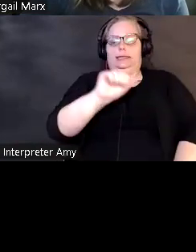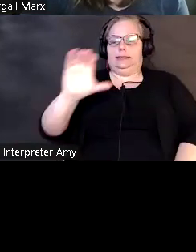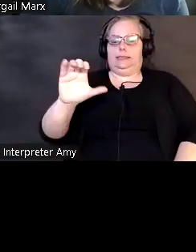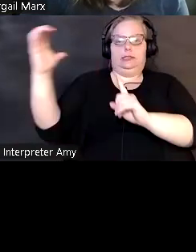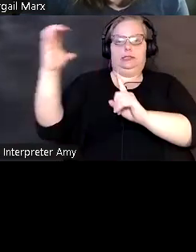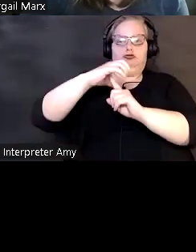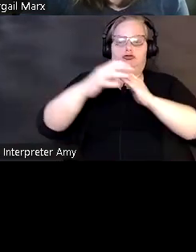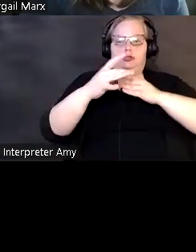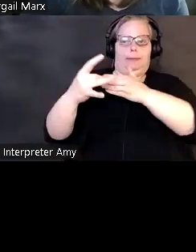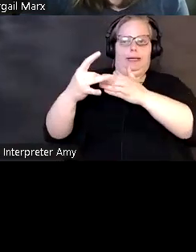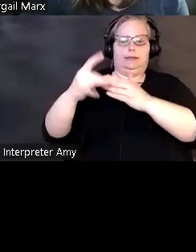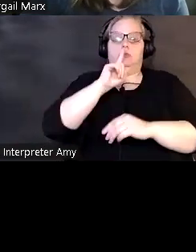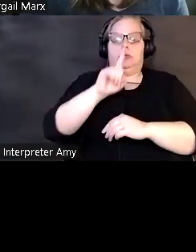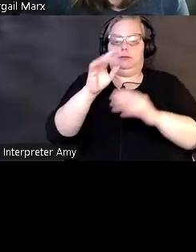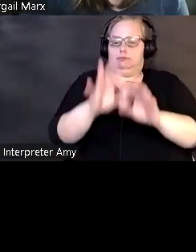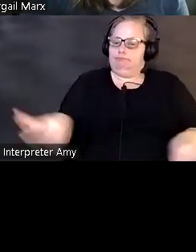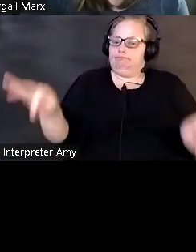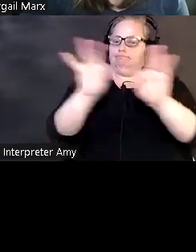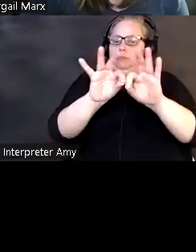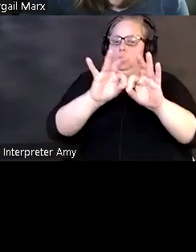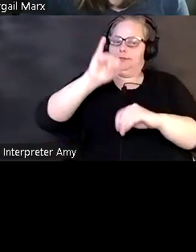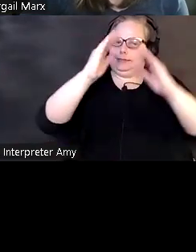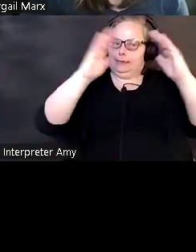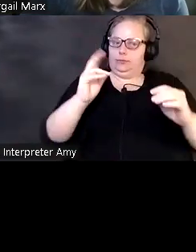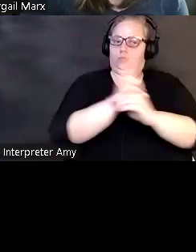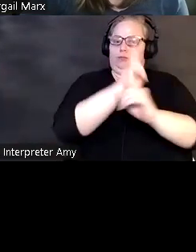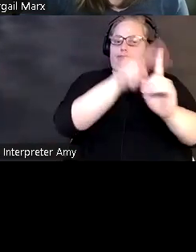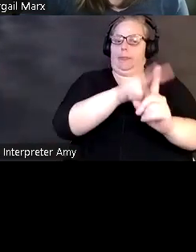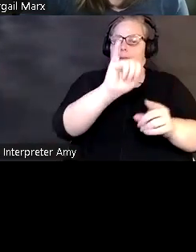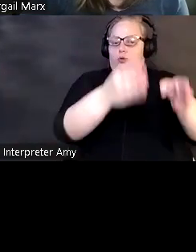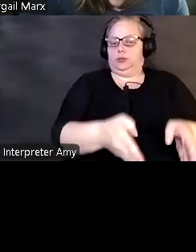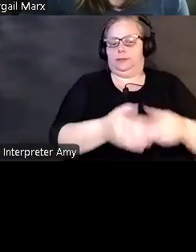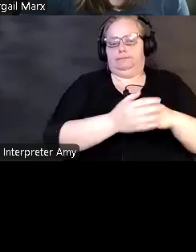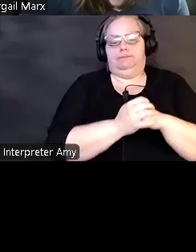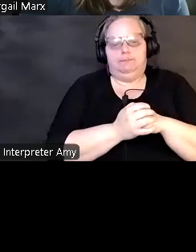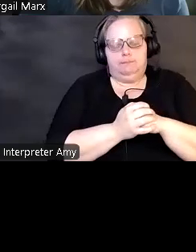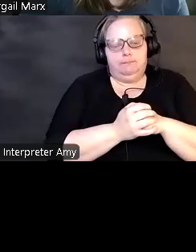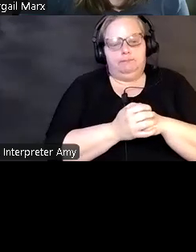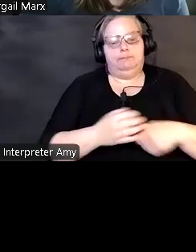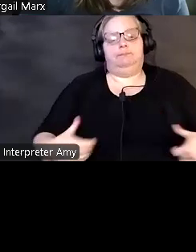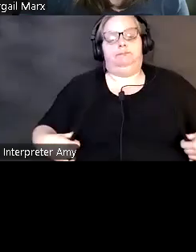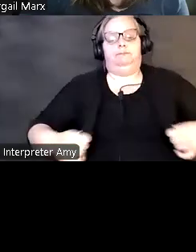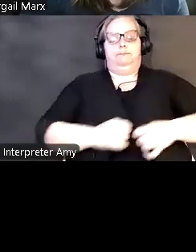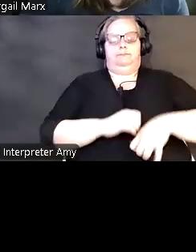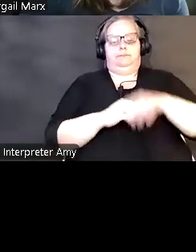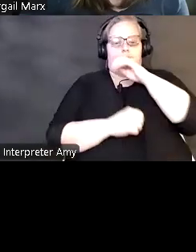importance of that system for the individual. So we've done a few communication partner tips,